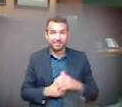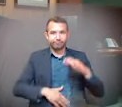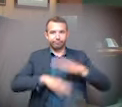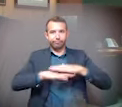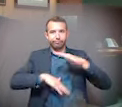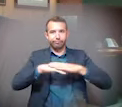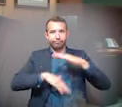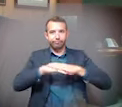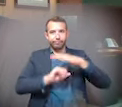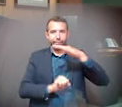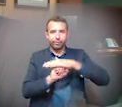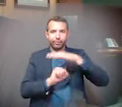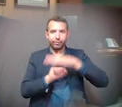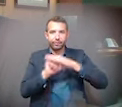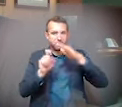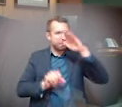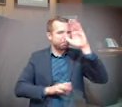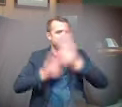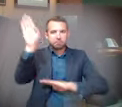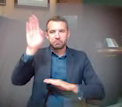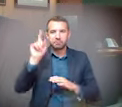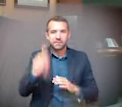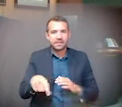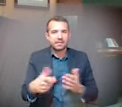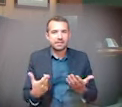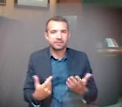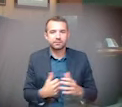We are really facing this remarkable time and we have